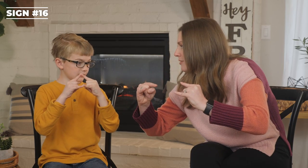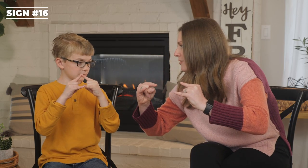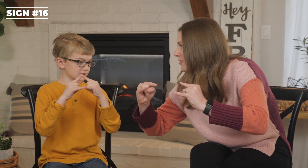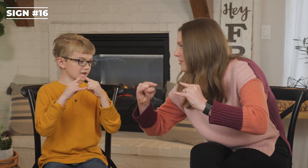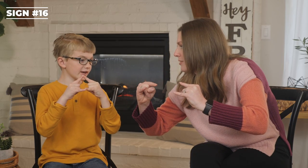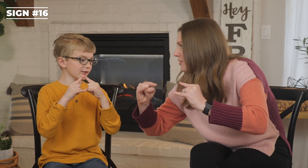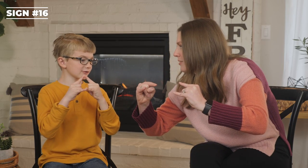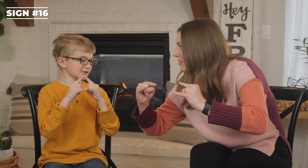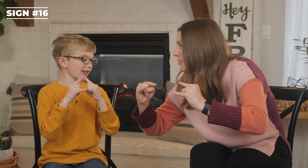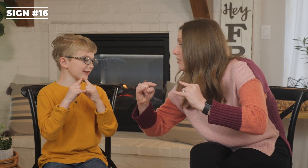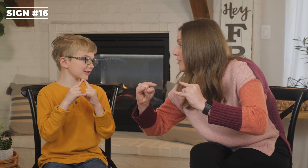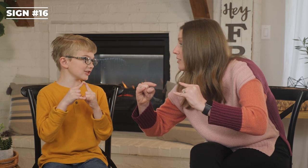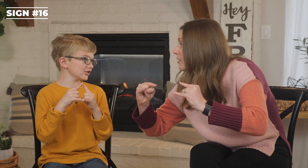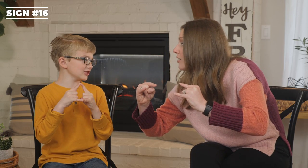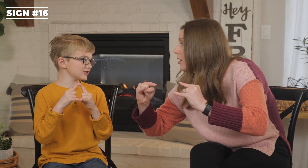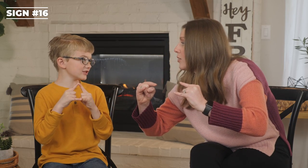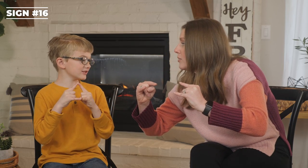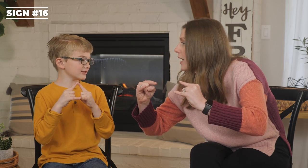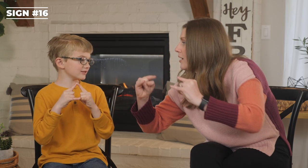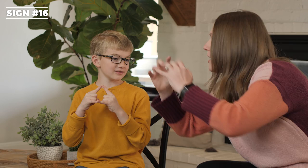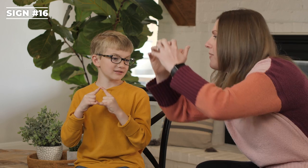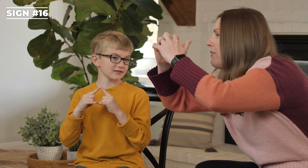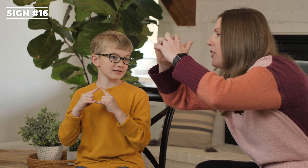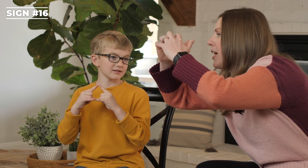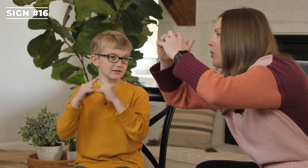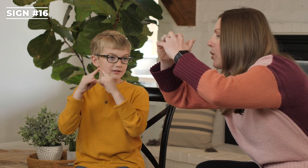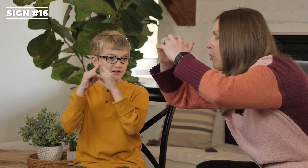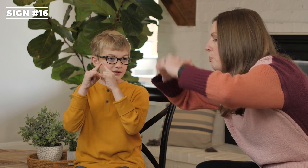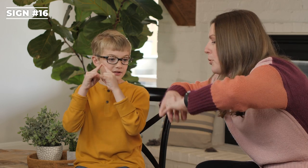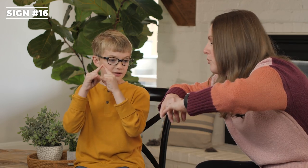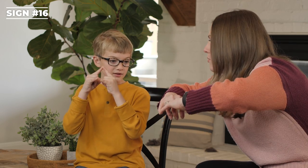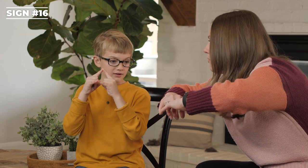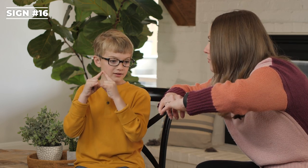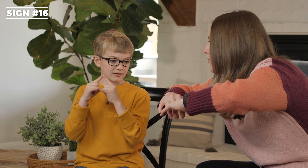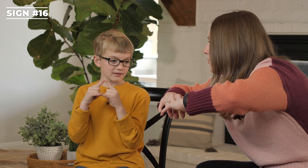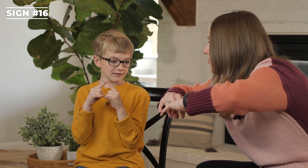but it kind of looks like it is. Oh yeah. If it fell down it would go.